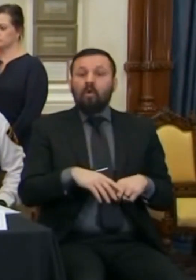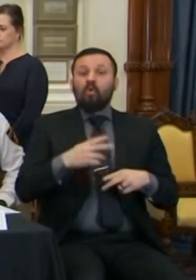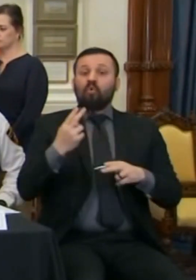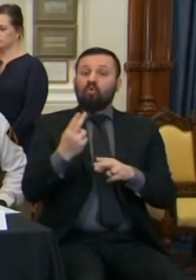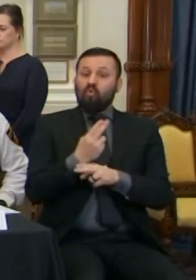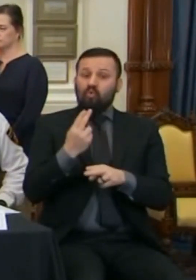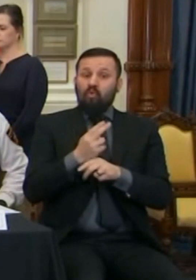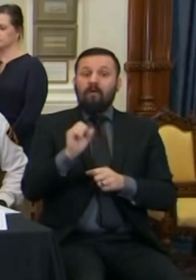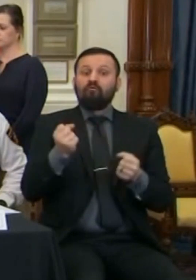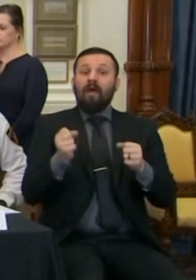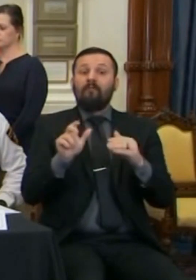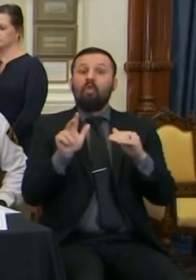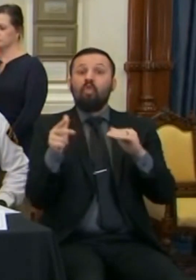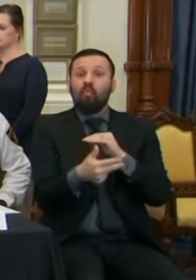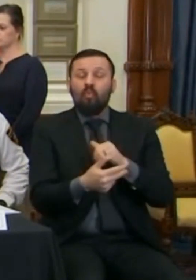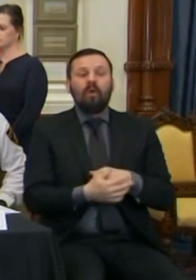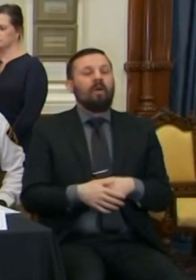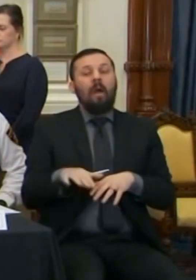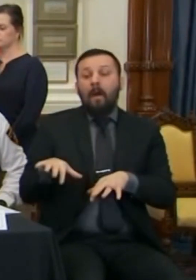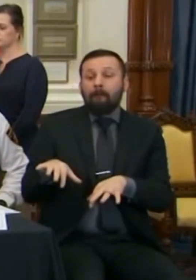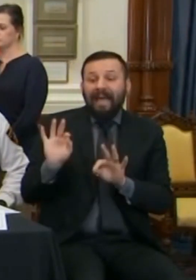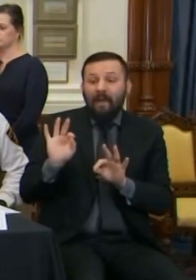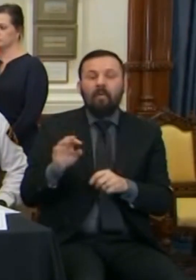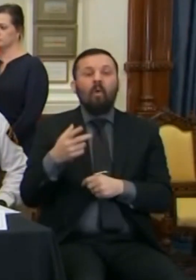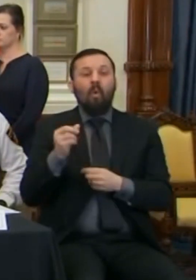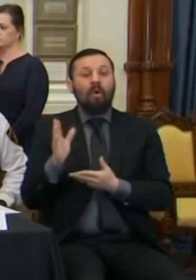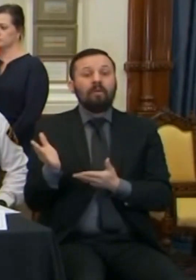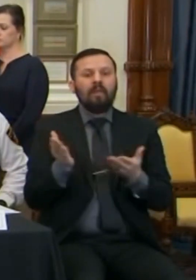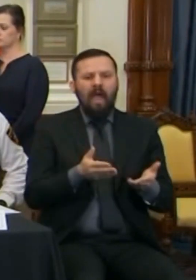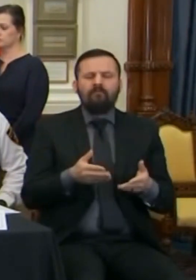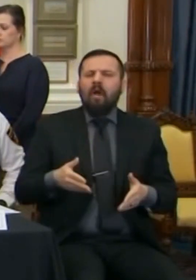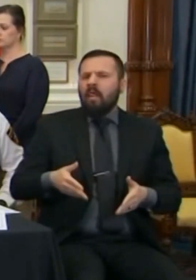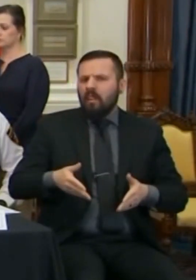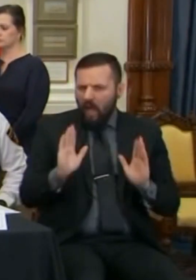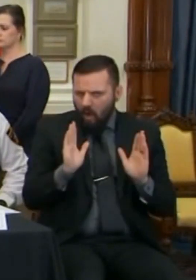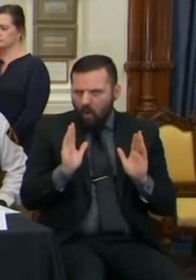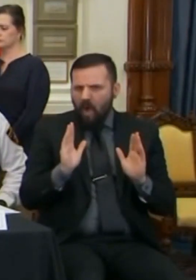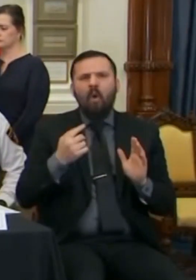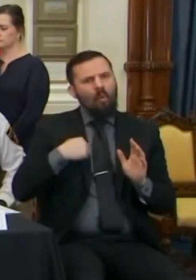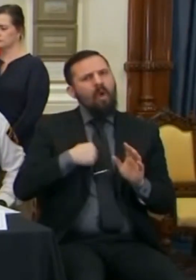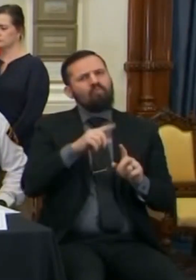drive-thru pickup or delivery options is allowed in effect highly encouraged